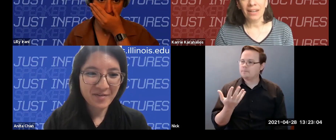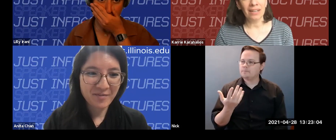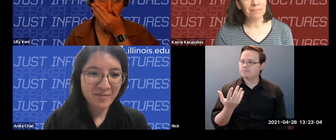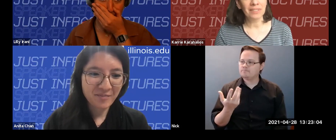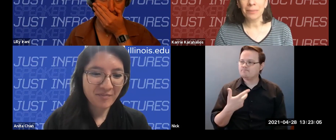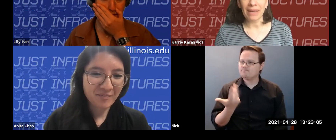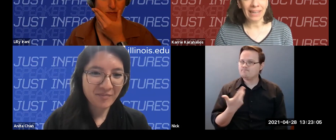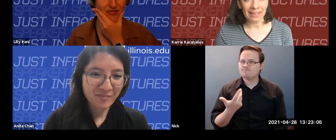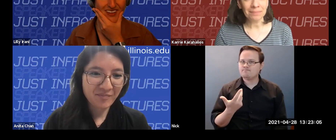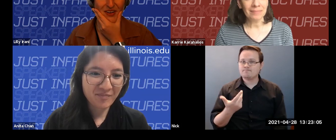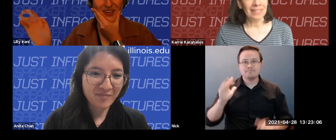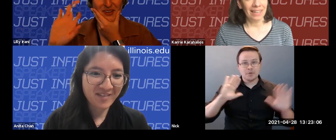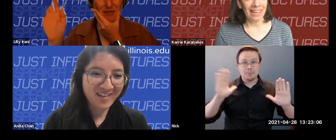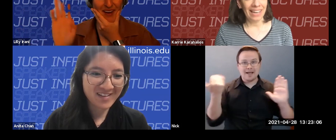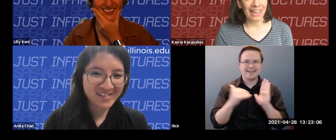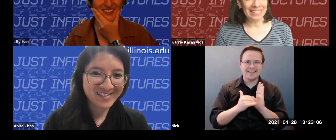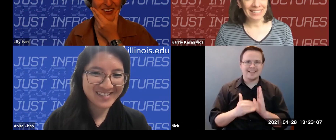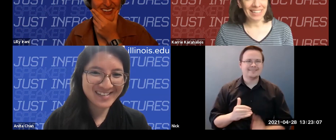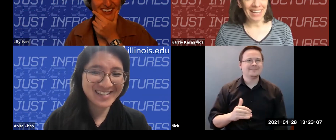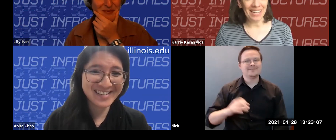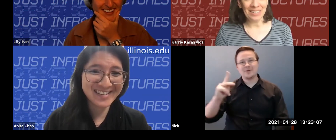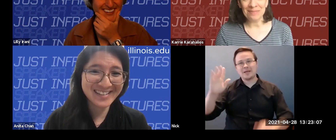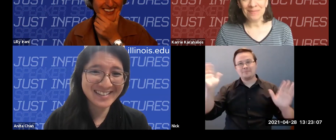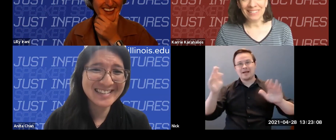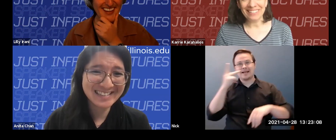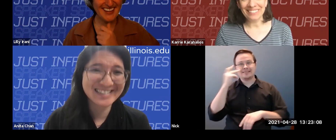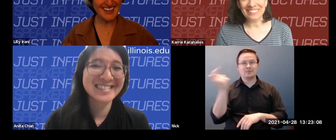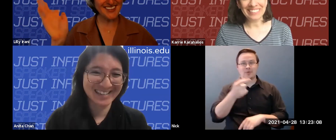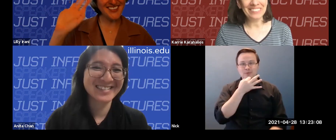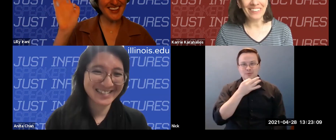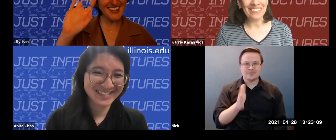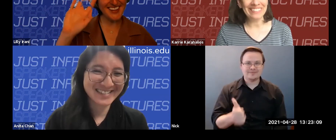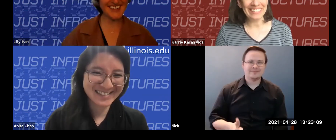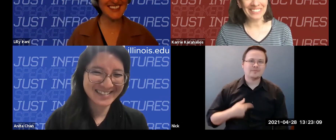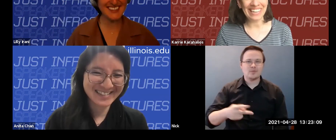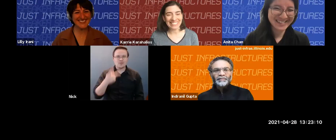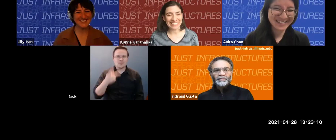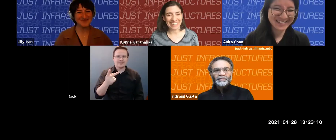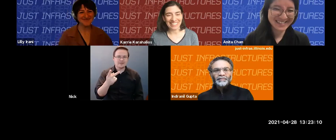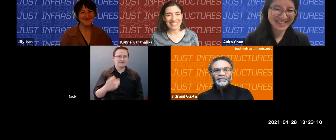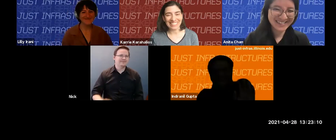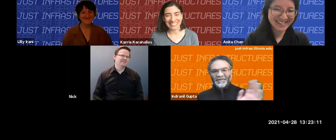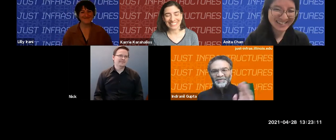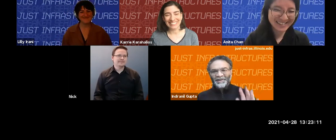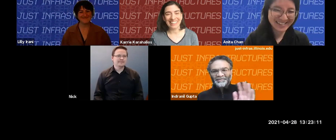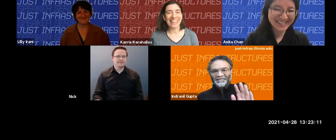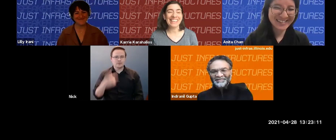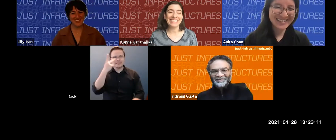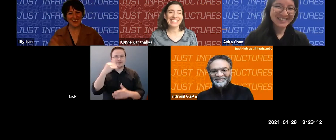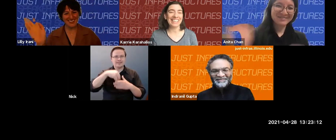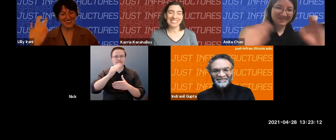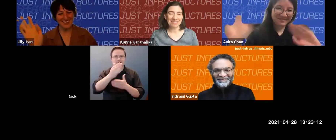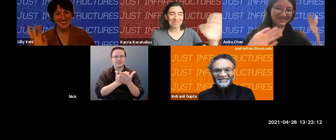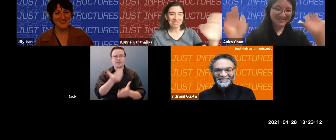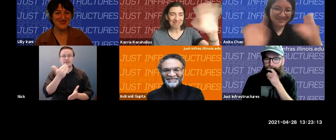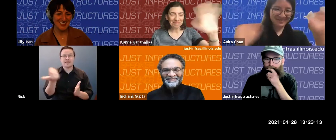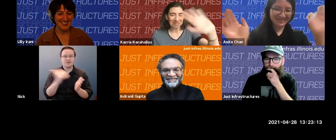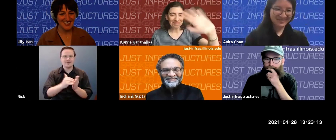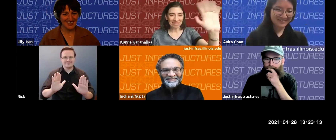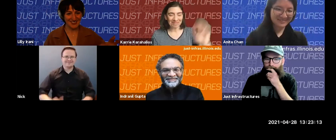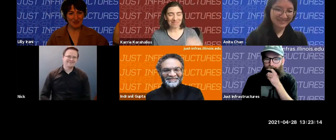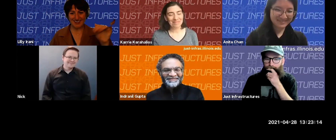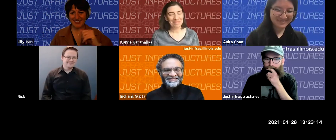And so, goodbye again.